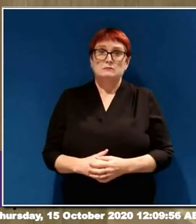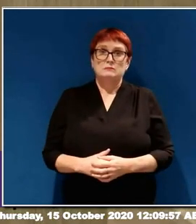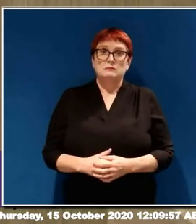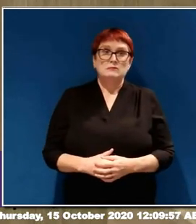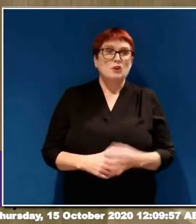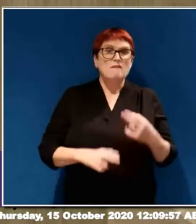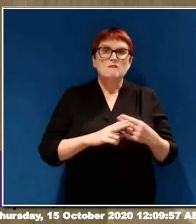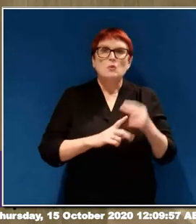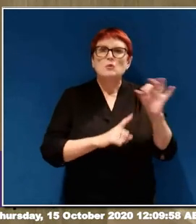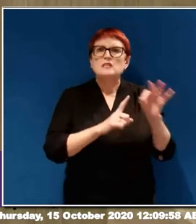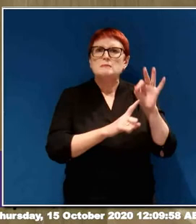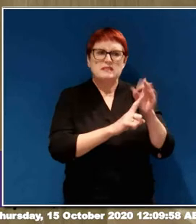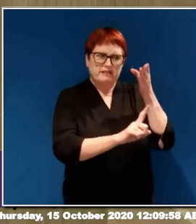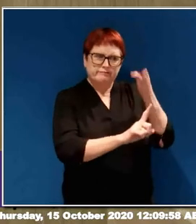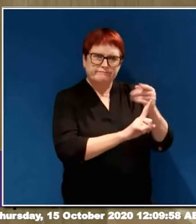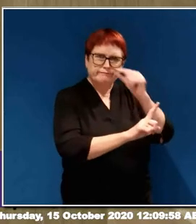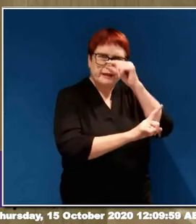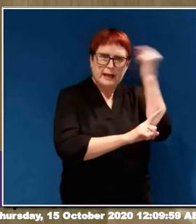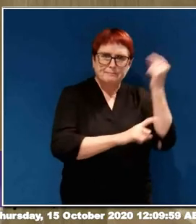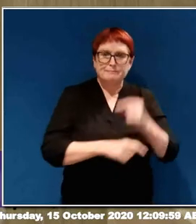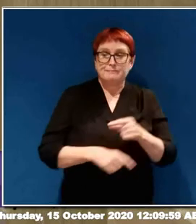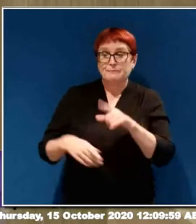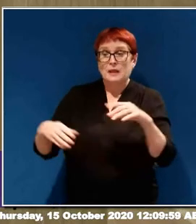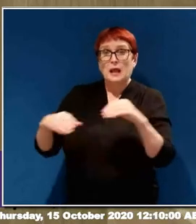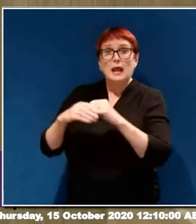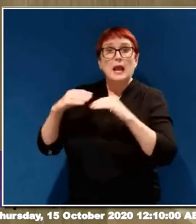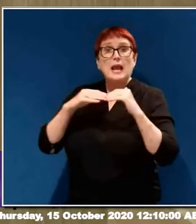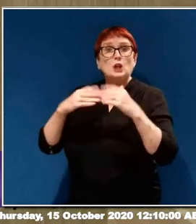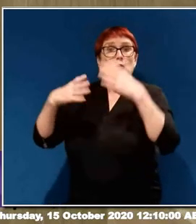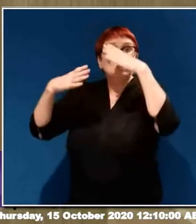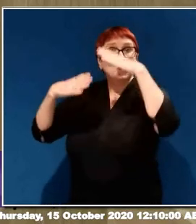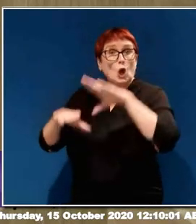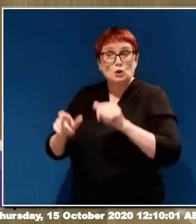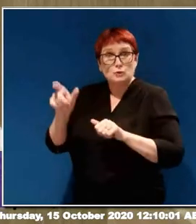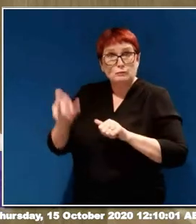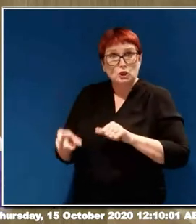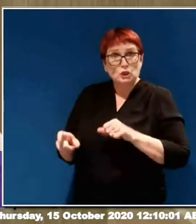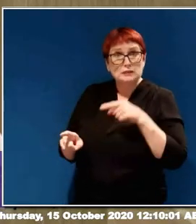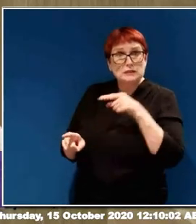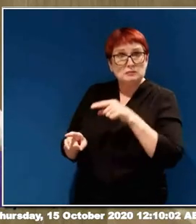The inclusion coach, my understanding is they are more general and look at